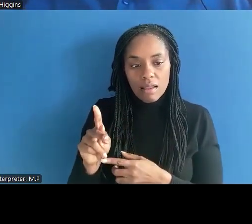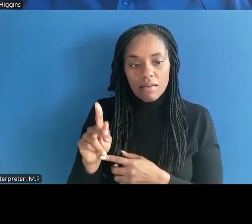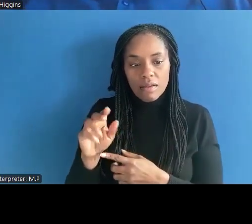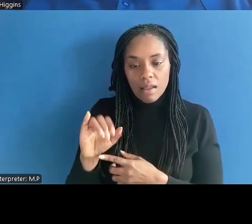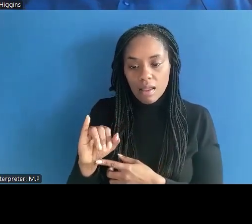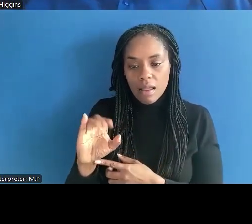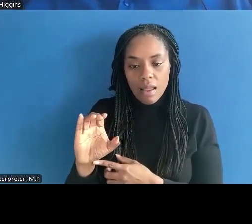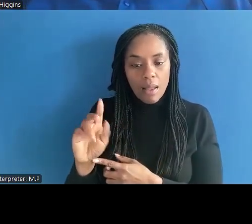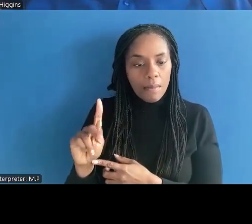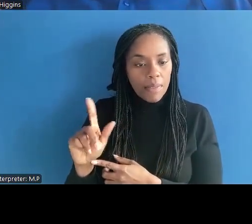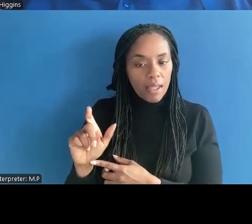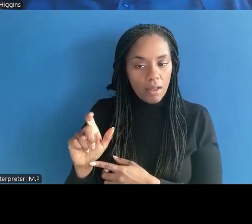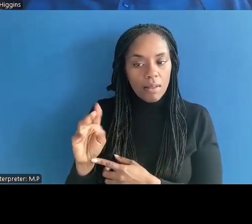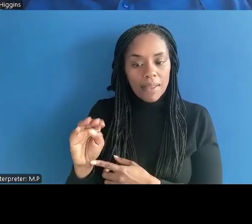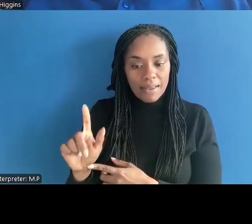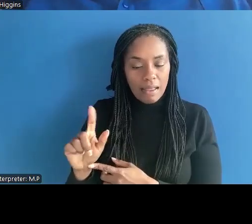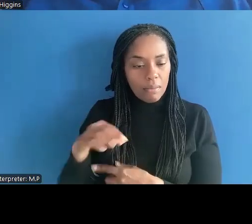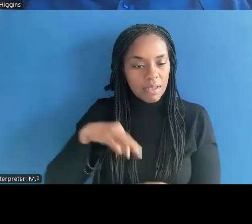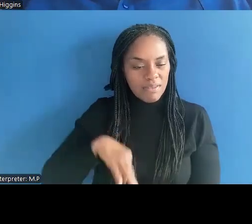if you are on, SSI as a child.